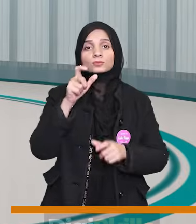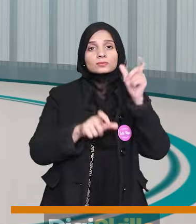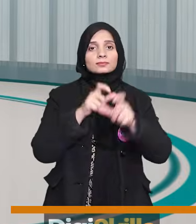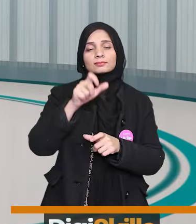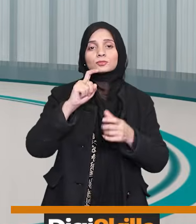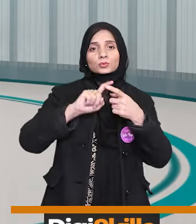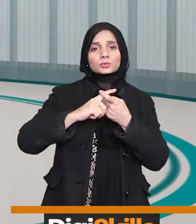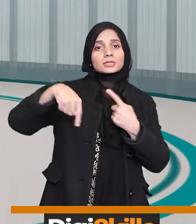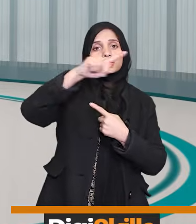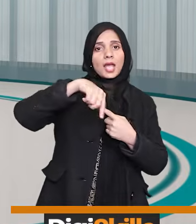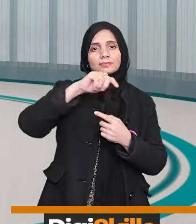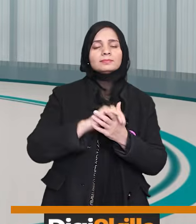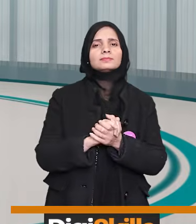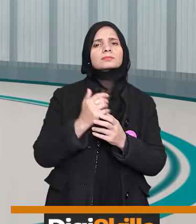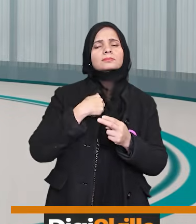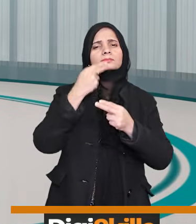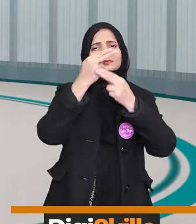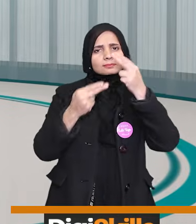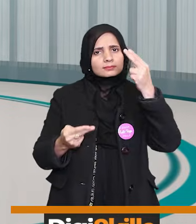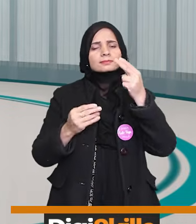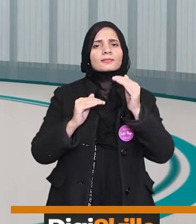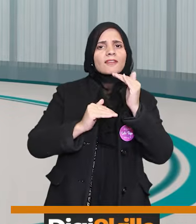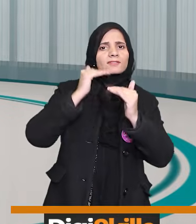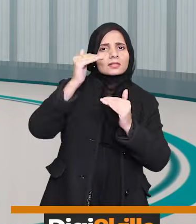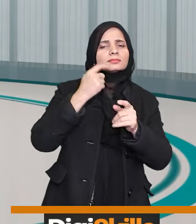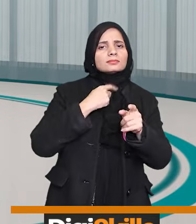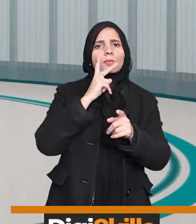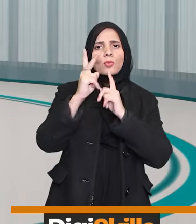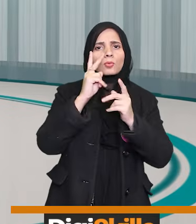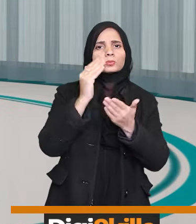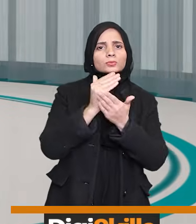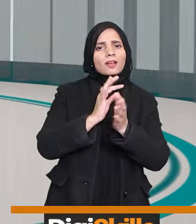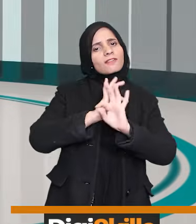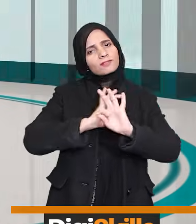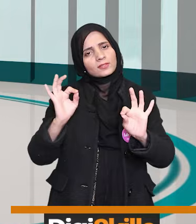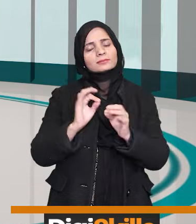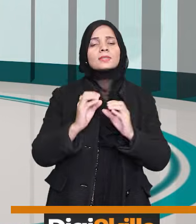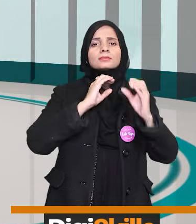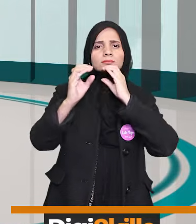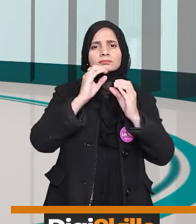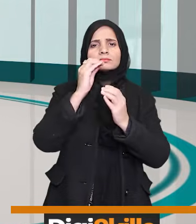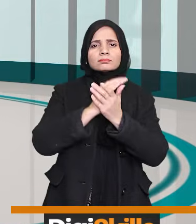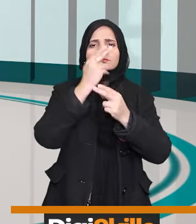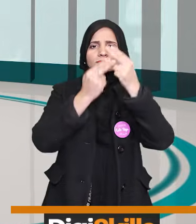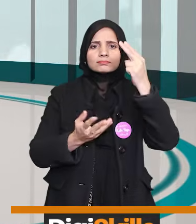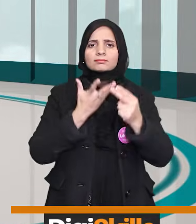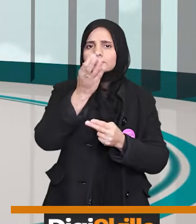Friends! We've talked about skills in great detail now. We’ve talked about communication in great detail.